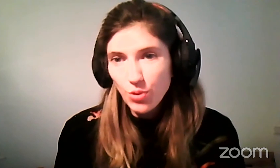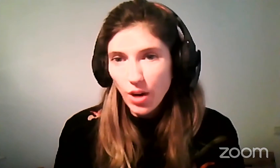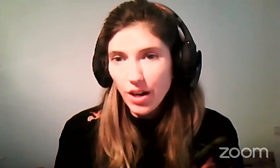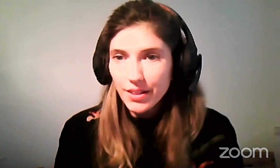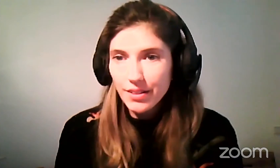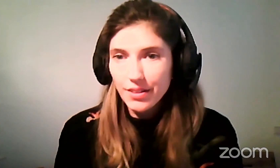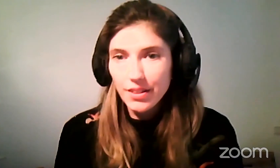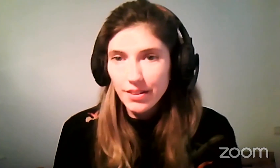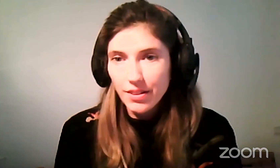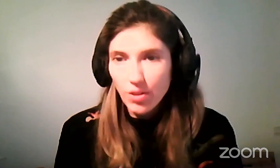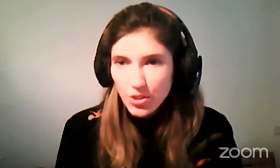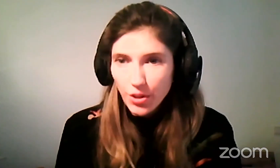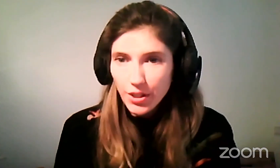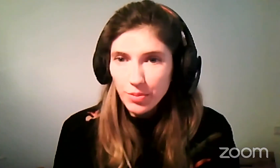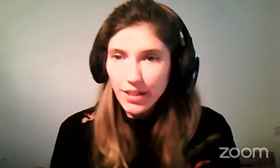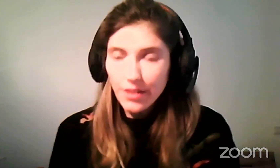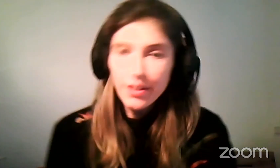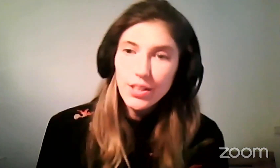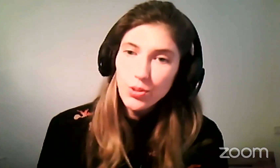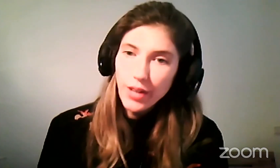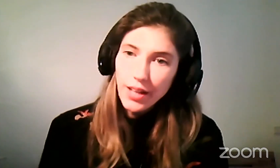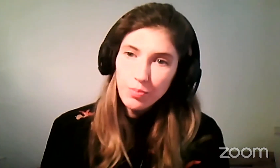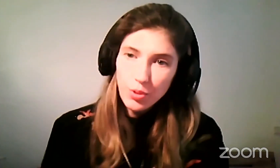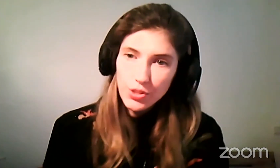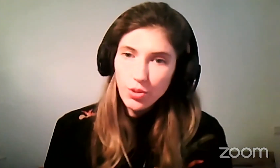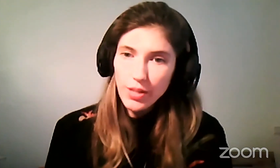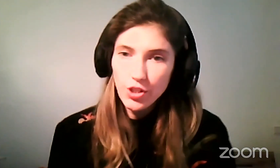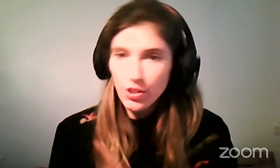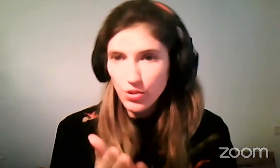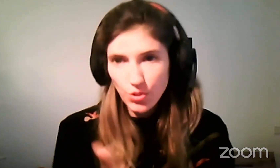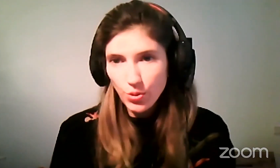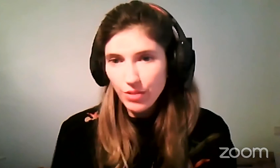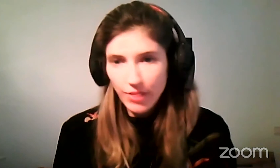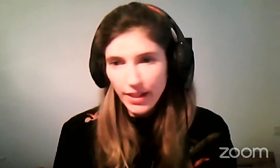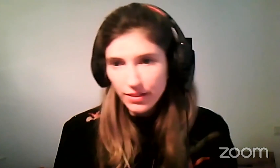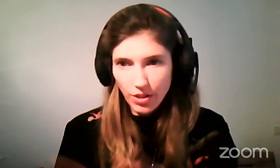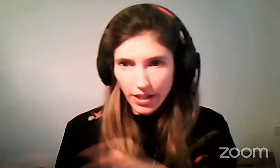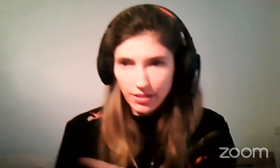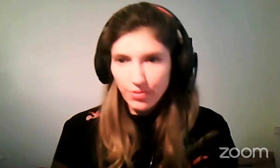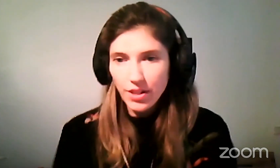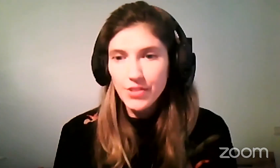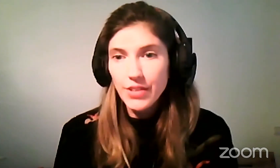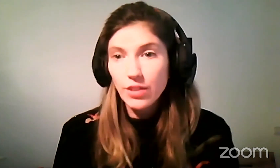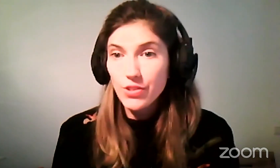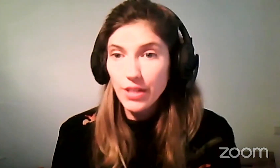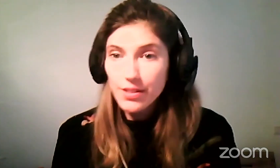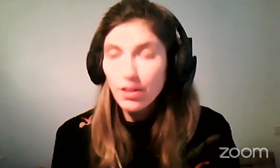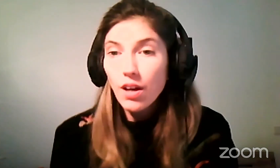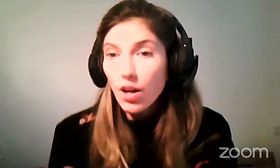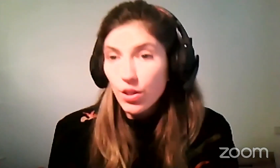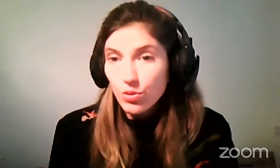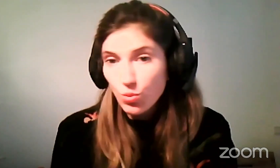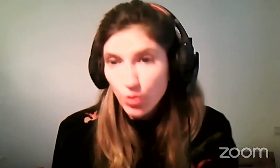who are in theauditorium here, you can put your questions to Yvette or later Farnaz and Constanza